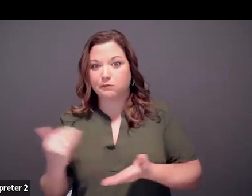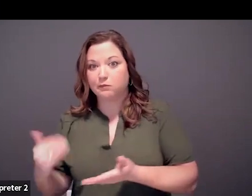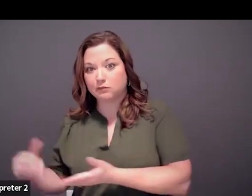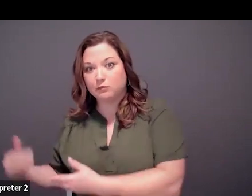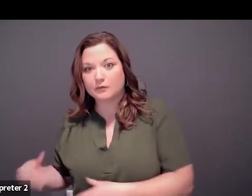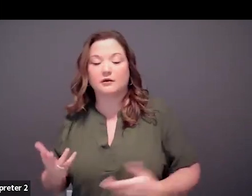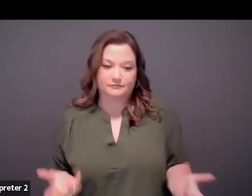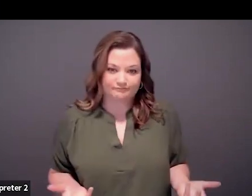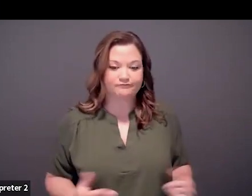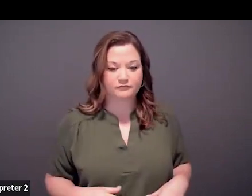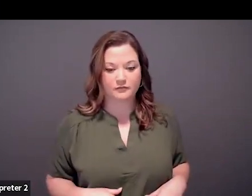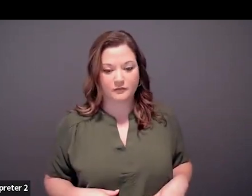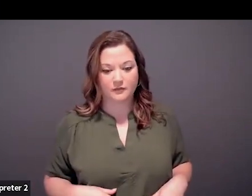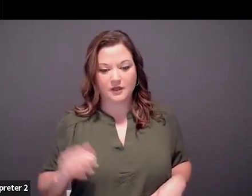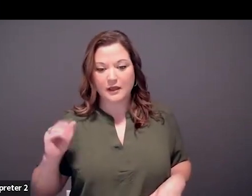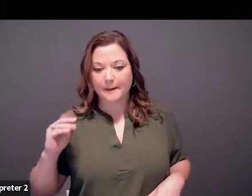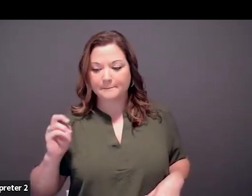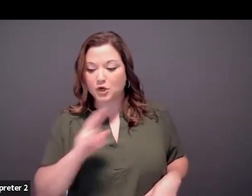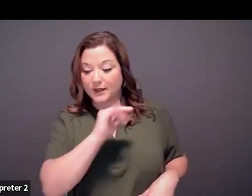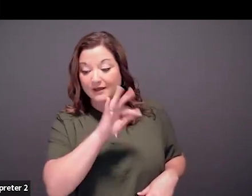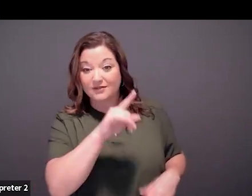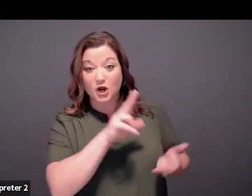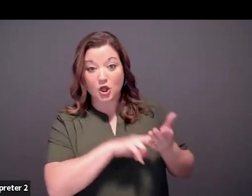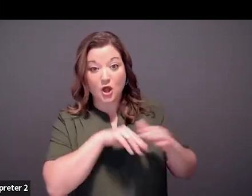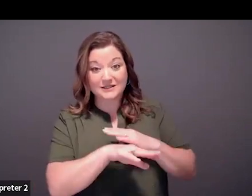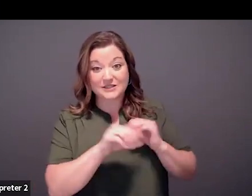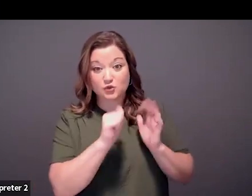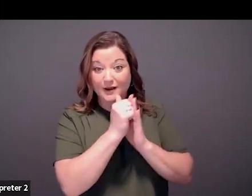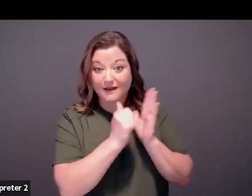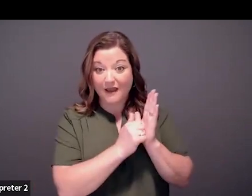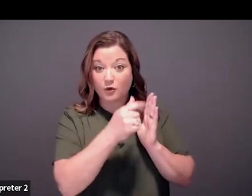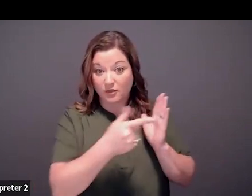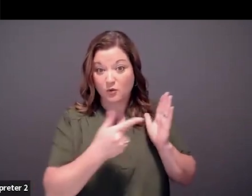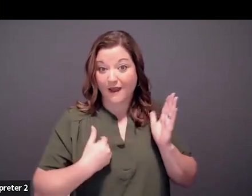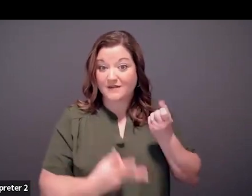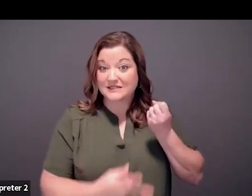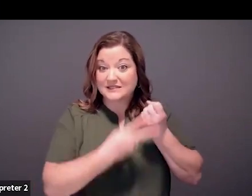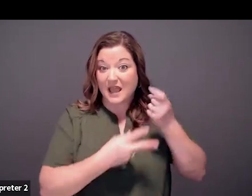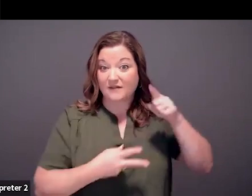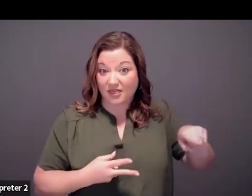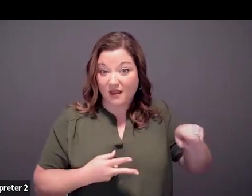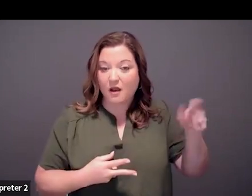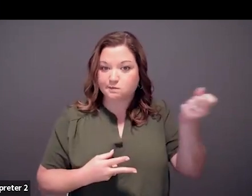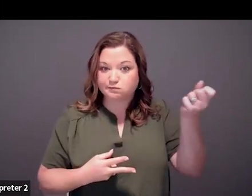Or if they're logged into an account and you have it saved on their account, so this would impact e-commerce stores, I think,